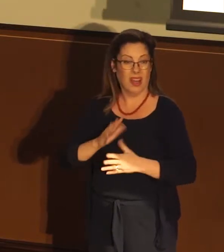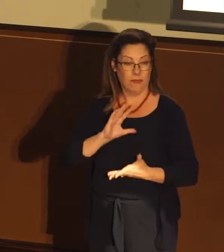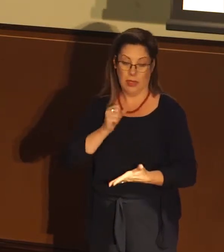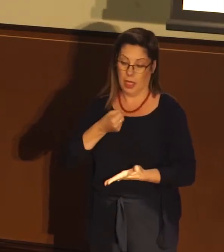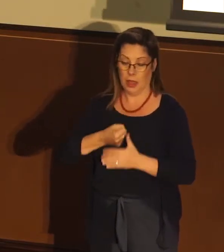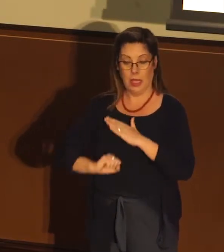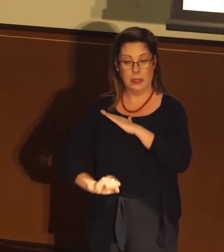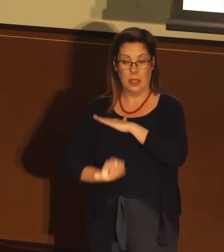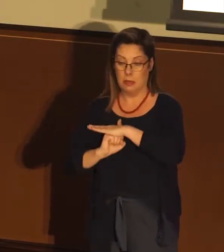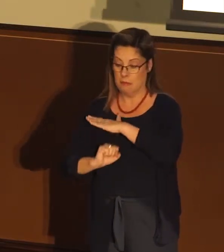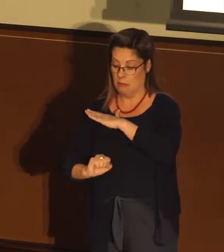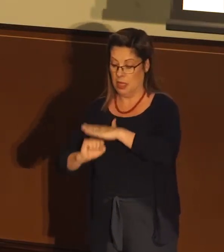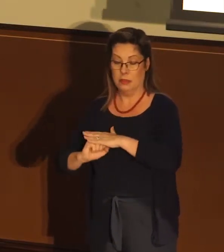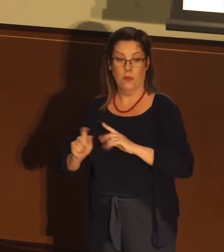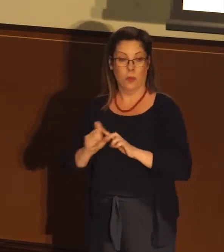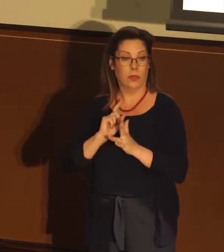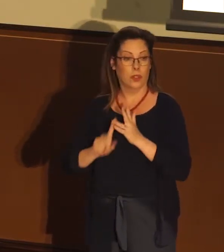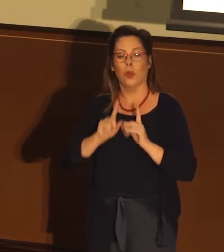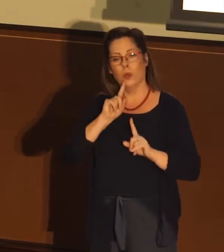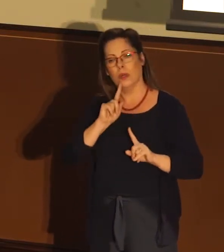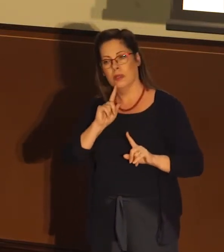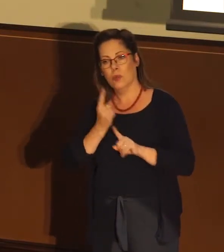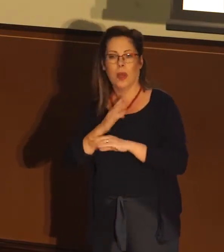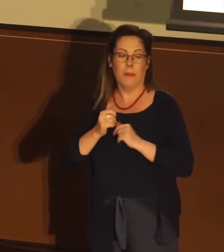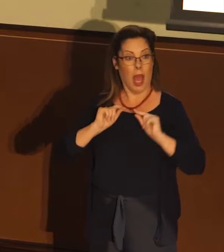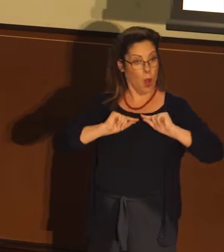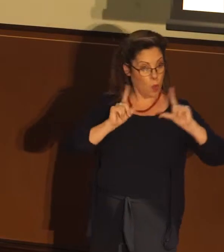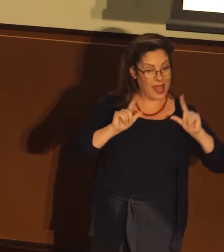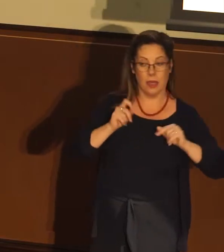We talk about care, we talk about awareness, we talk about the culture.